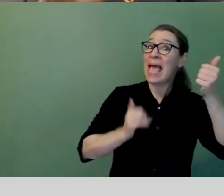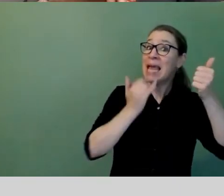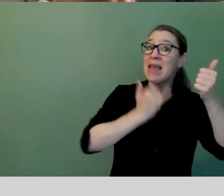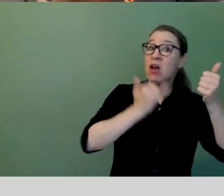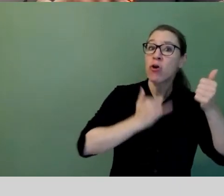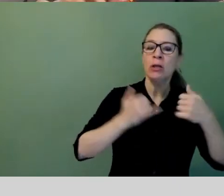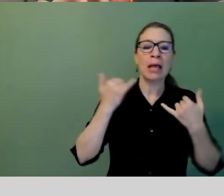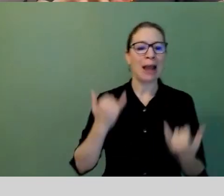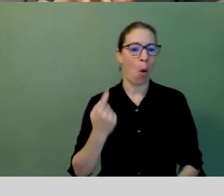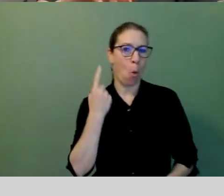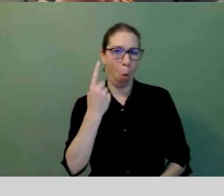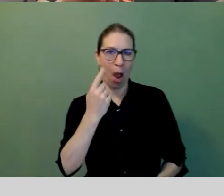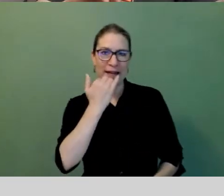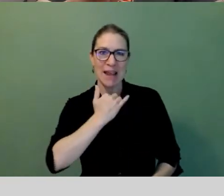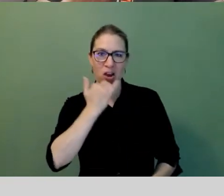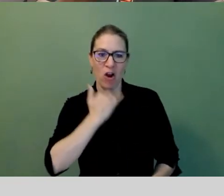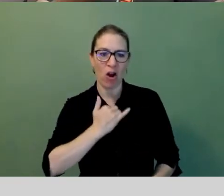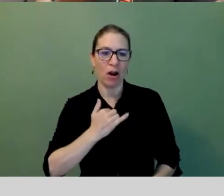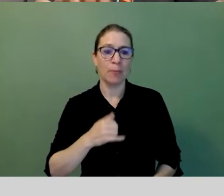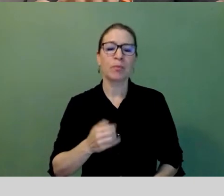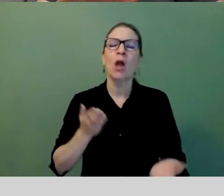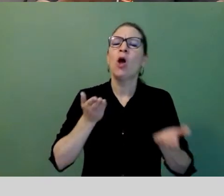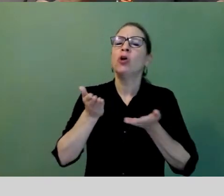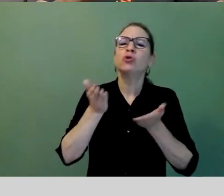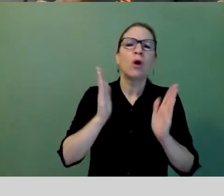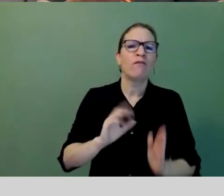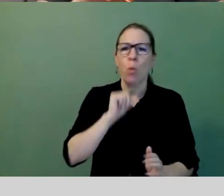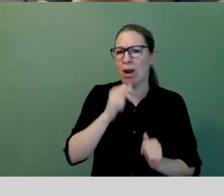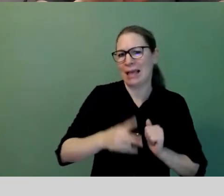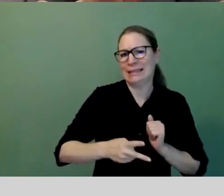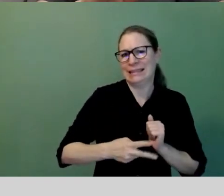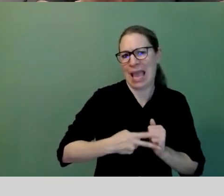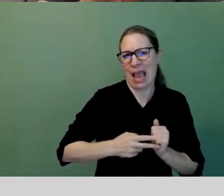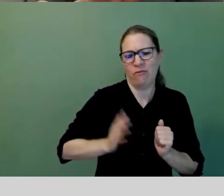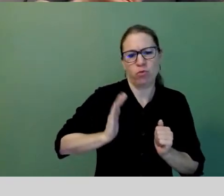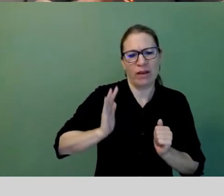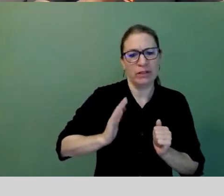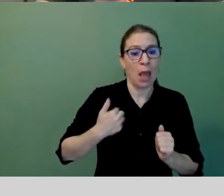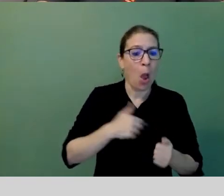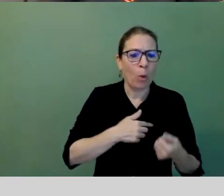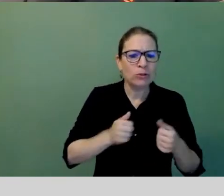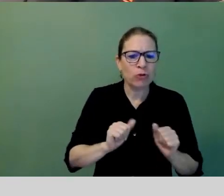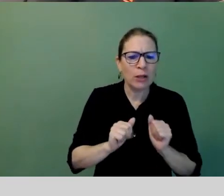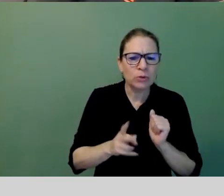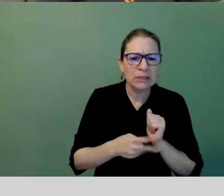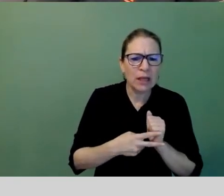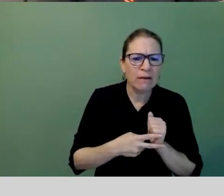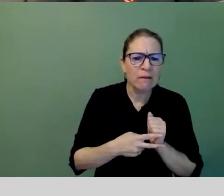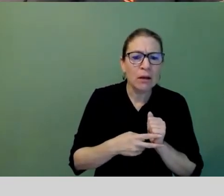we have gone to 1 error. Now, this error we did not see previously. Let's try to see what is this error.